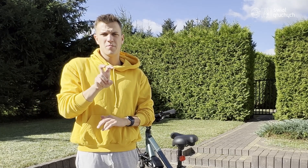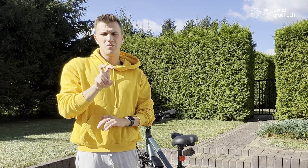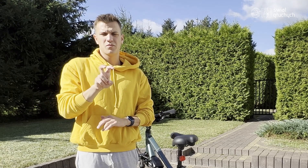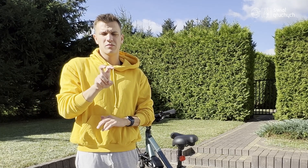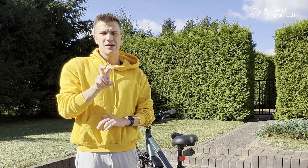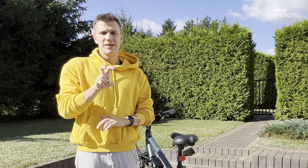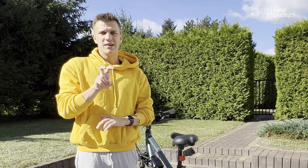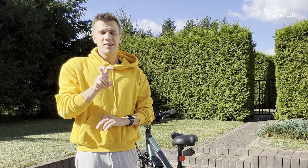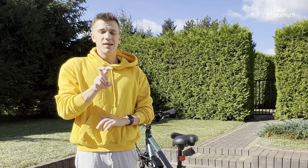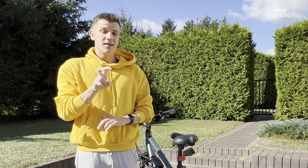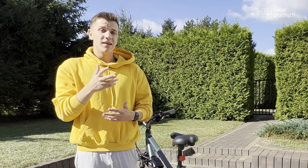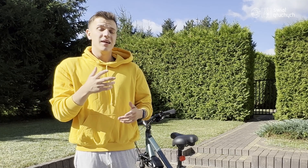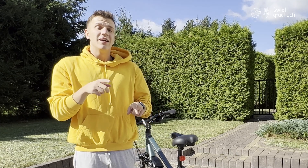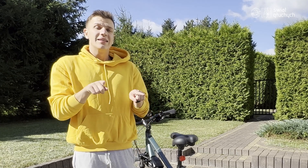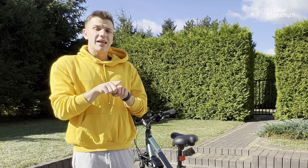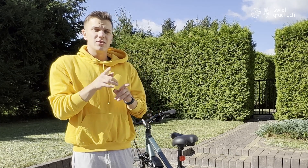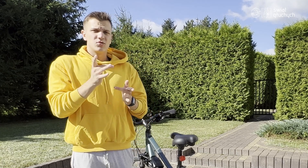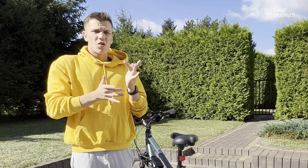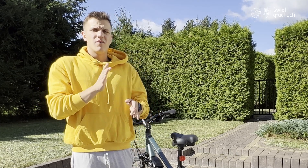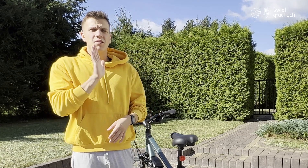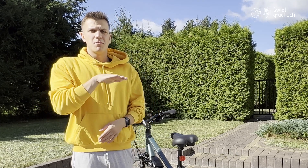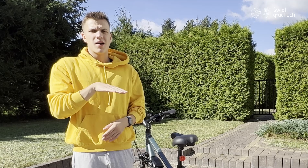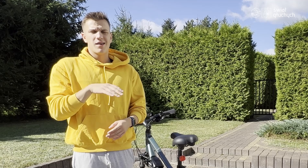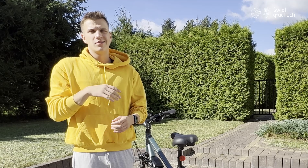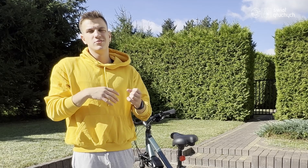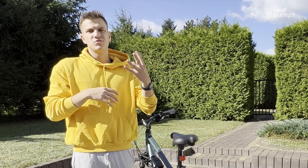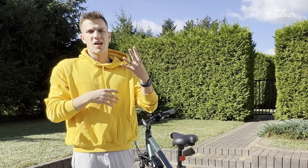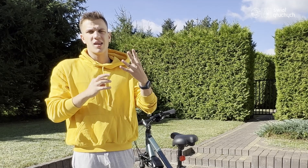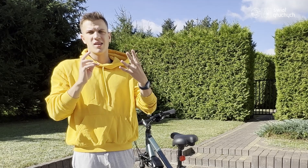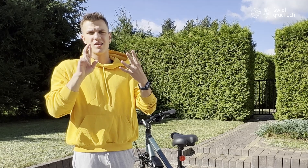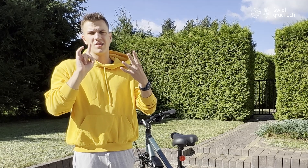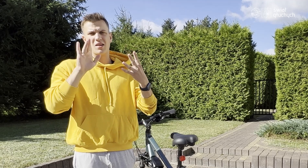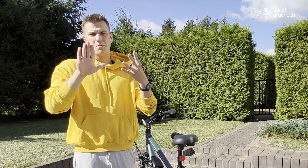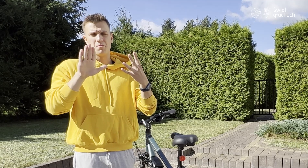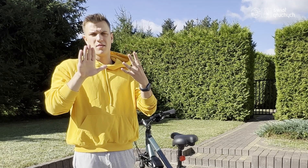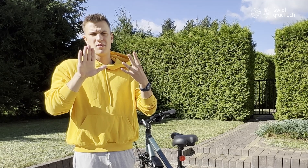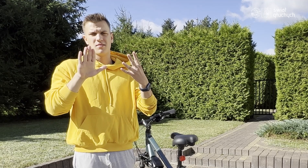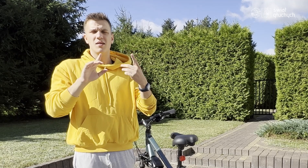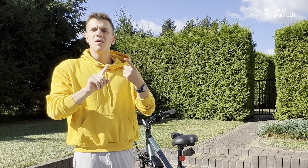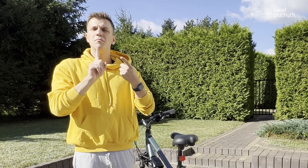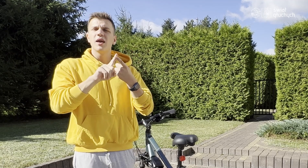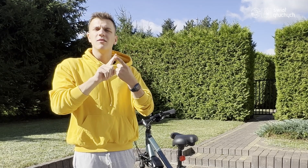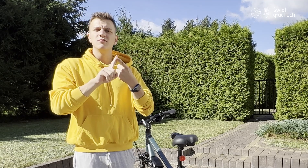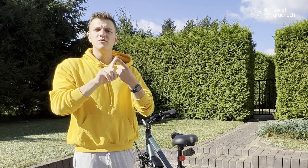The bike has 4 modes of riding assistance.